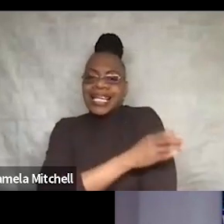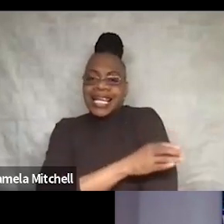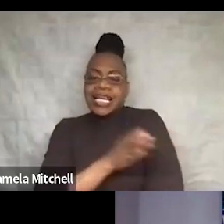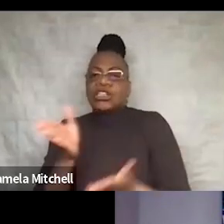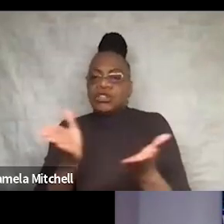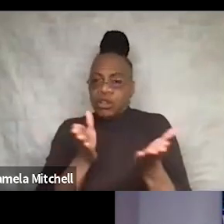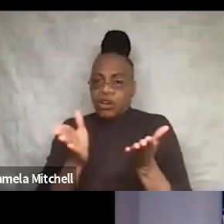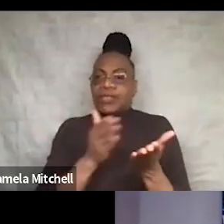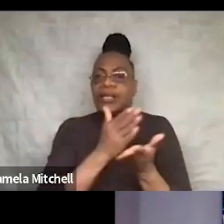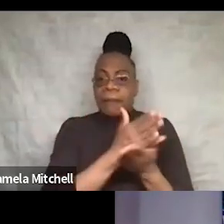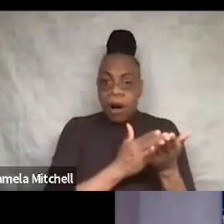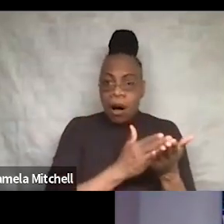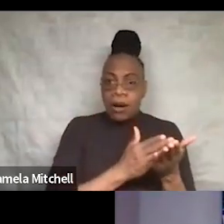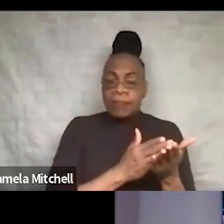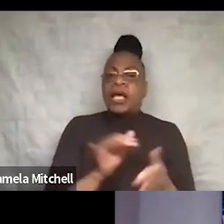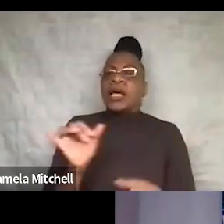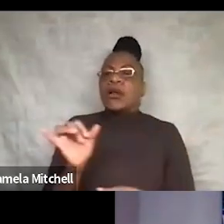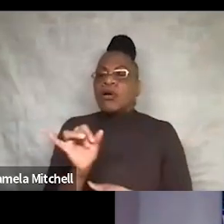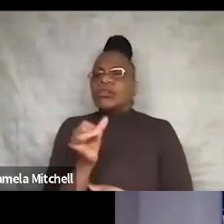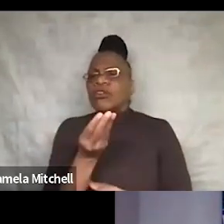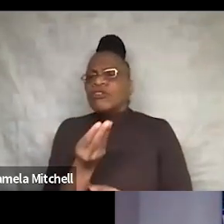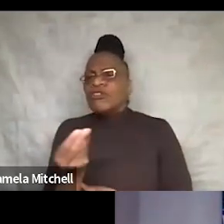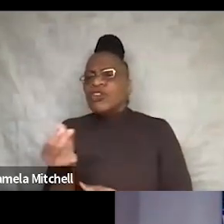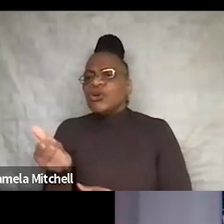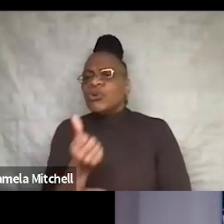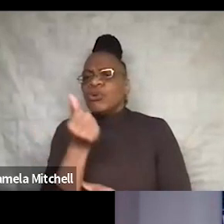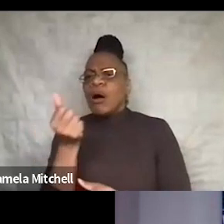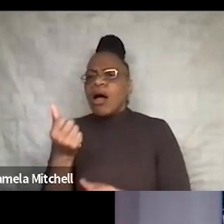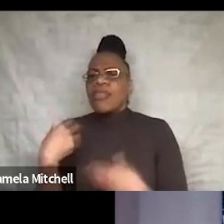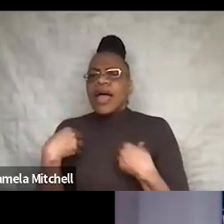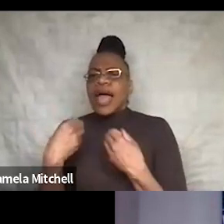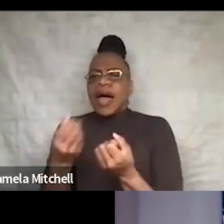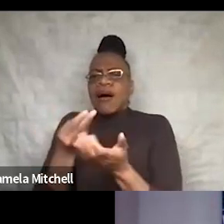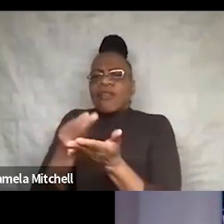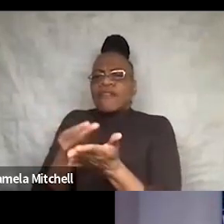And then there's a couple other how, or funding streams in Indiana that, you know,